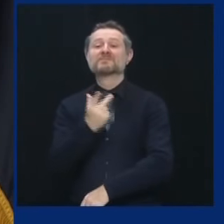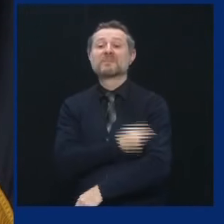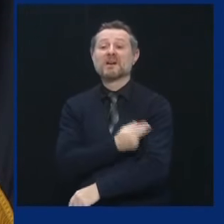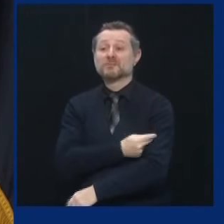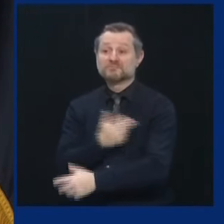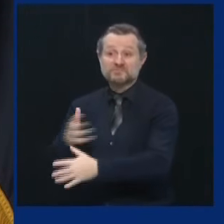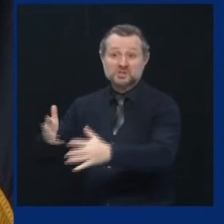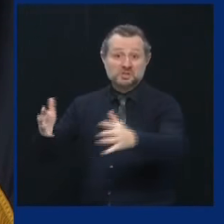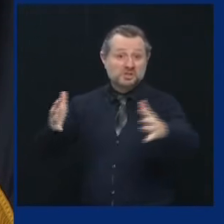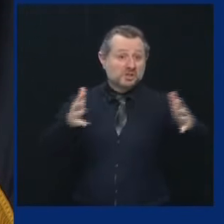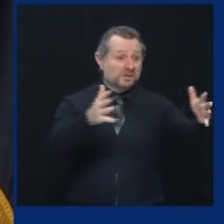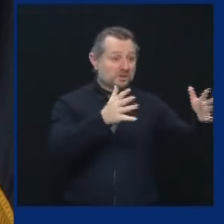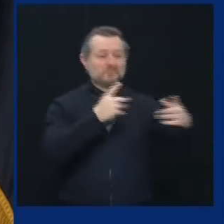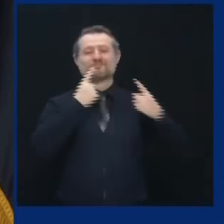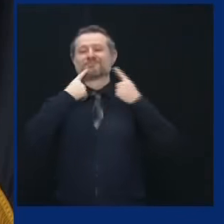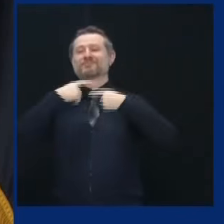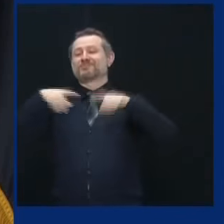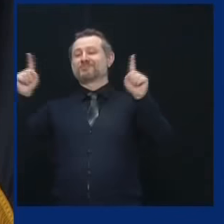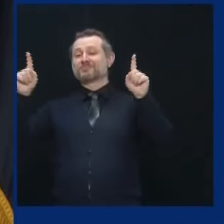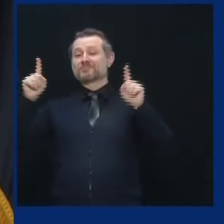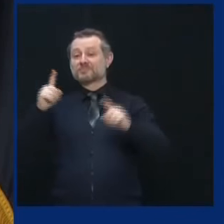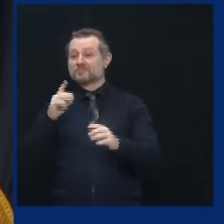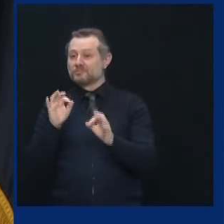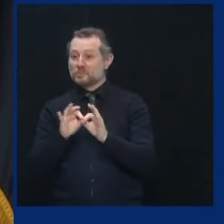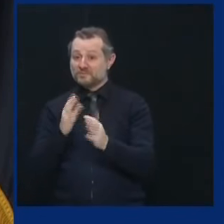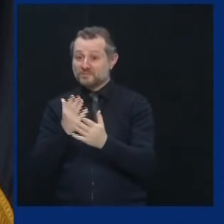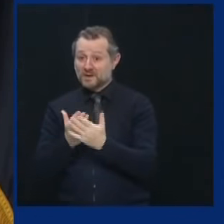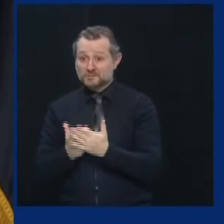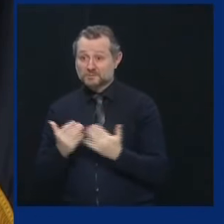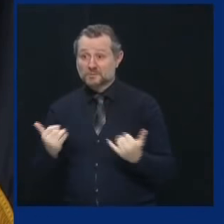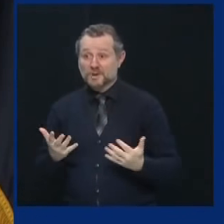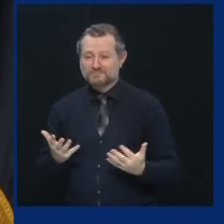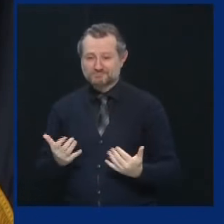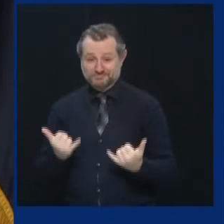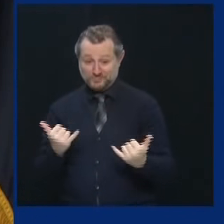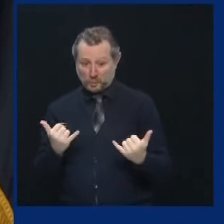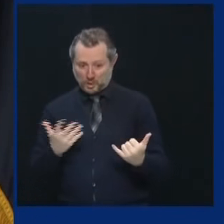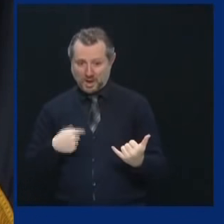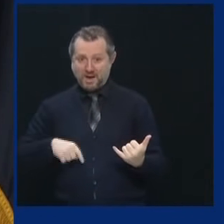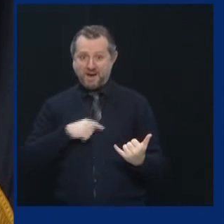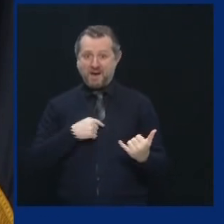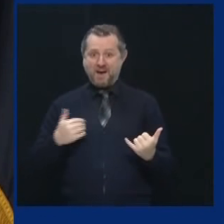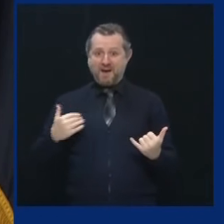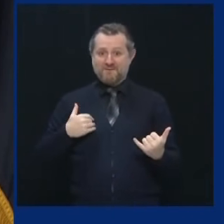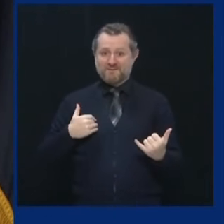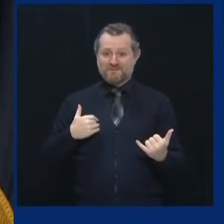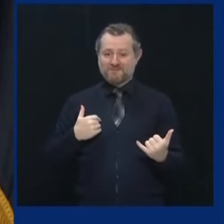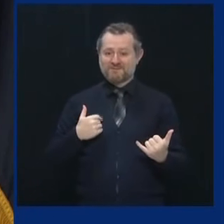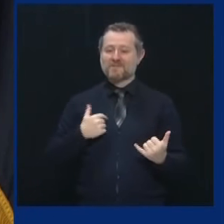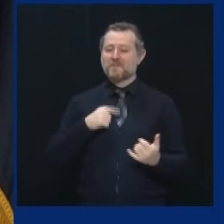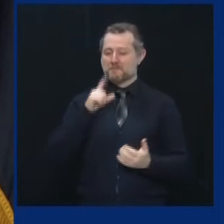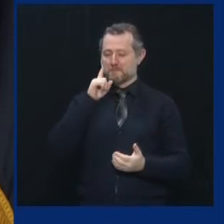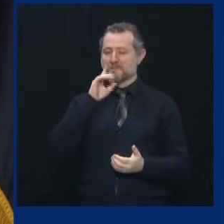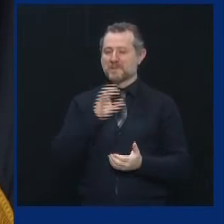QUESTIONS. GOVERNOR, ALWAYS PICKING ON ME. I KNOW. THAT'S THE NATURE OF THIS